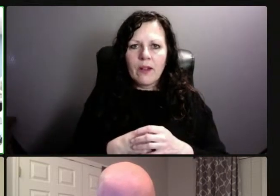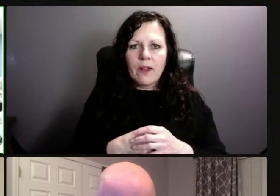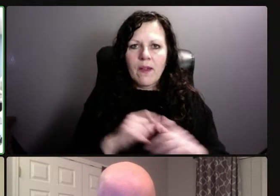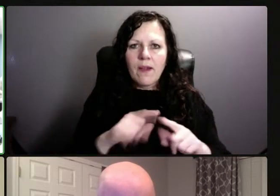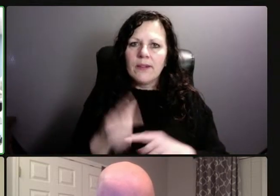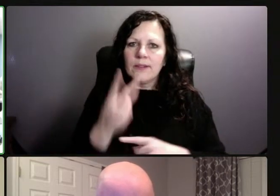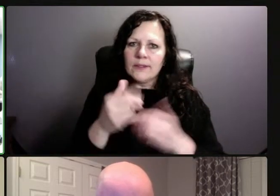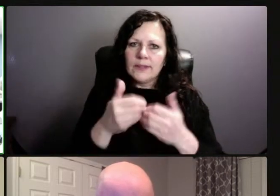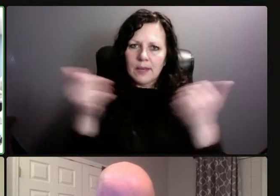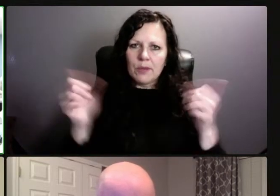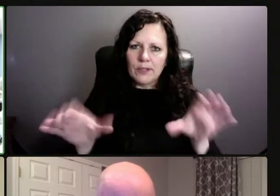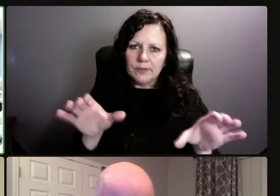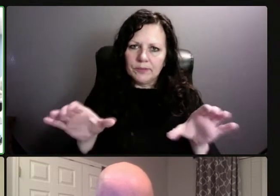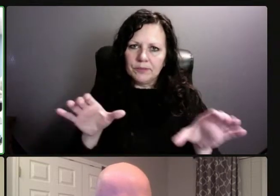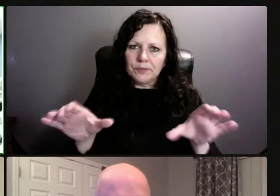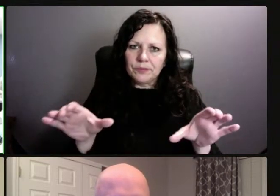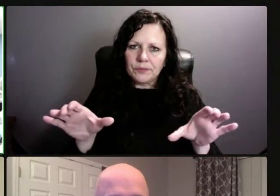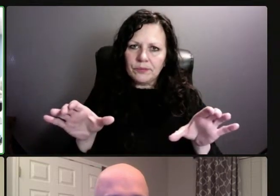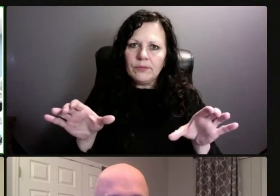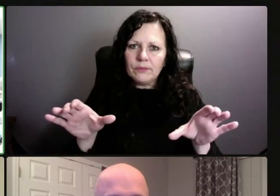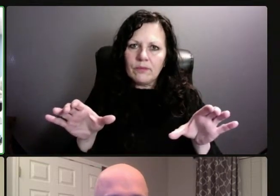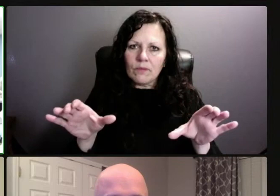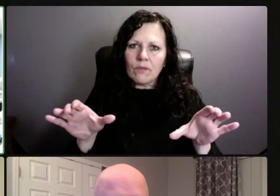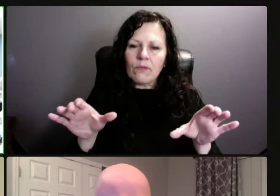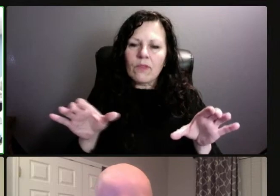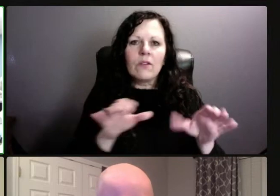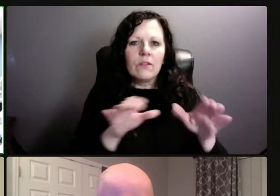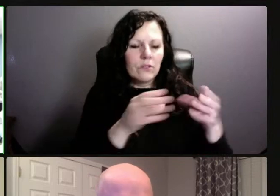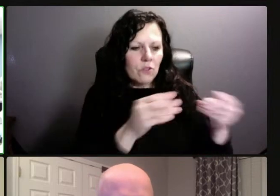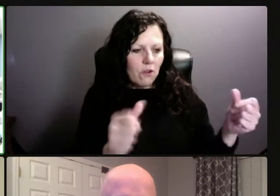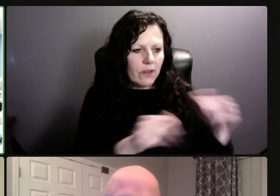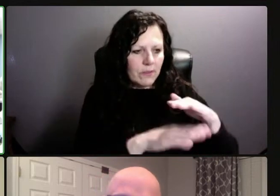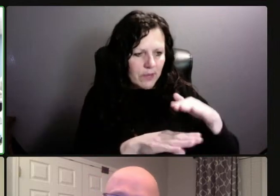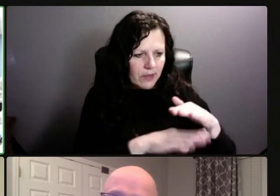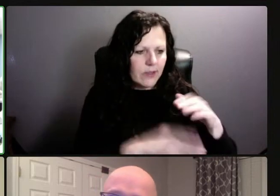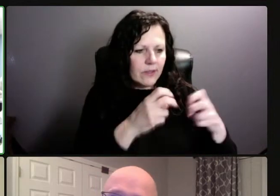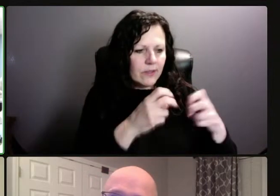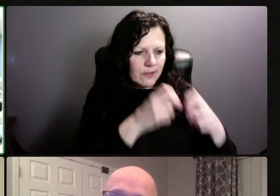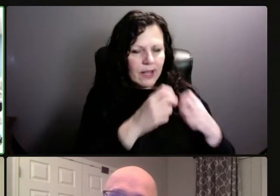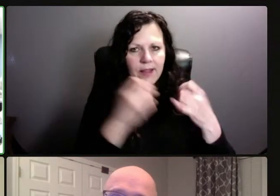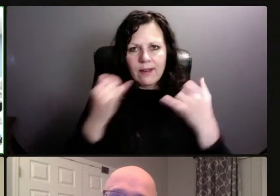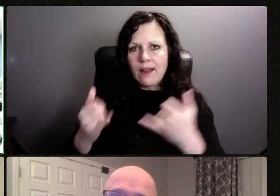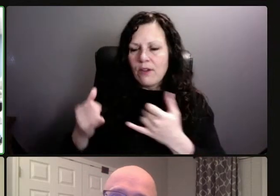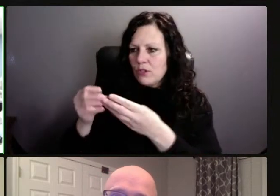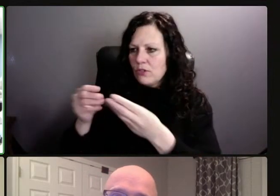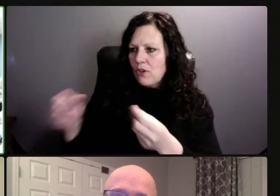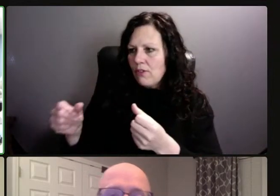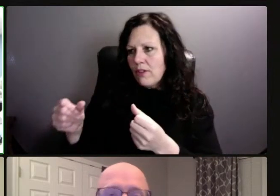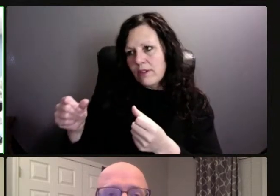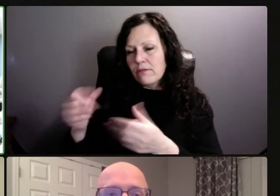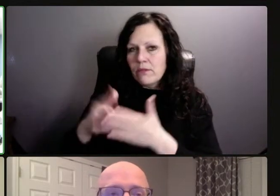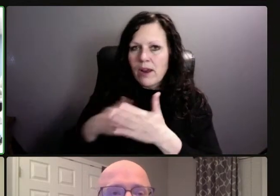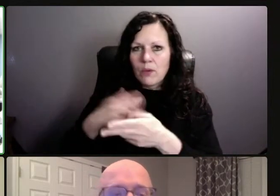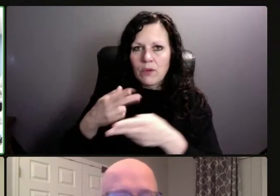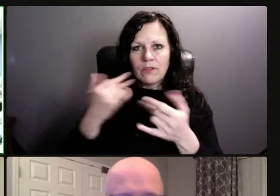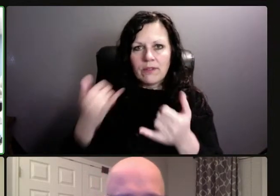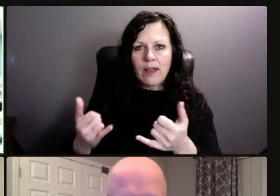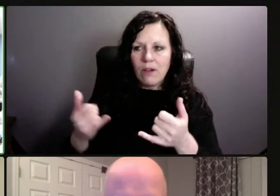THE HOMELESSNESS ON TOP OF THAT AS WELL. SO KIND OF KIND OF TWO